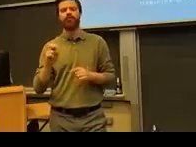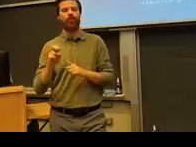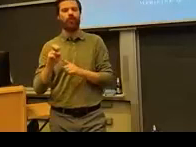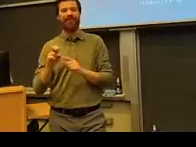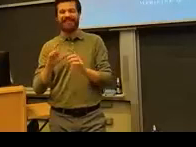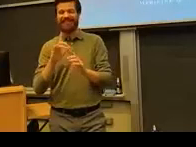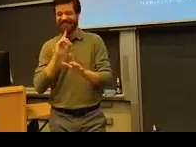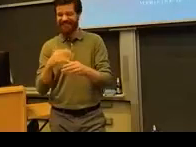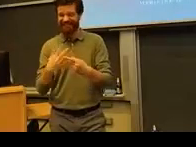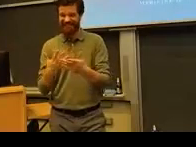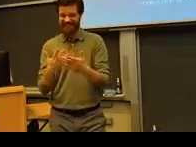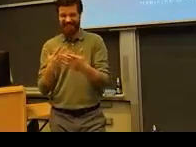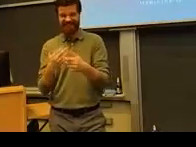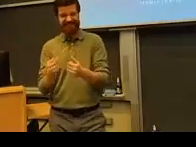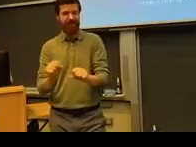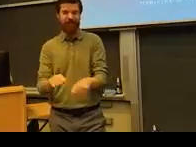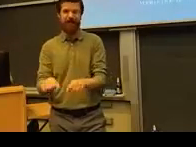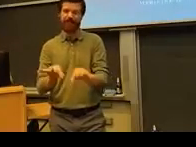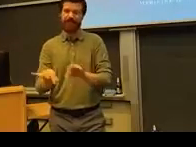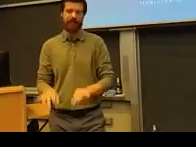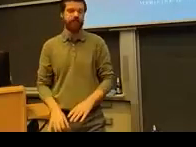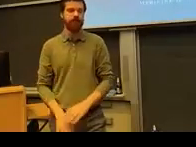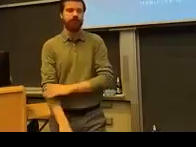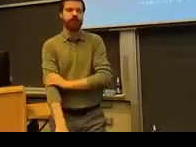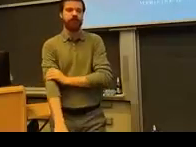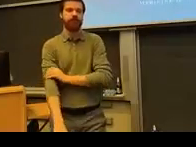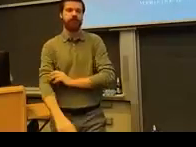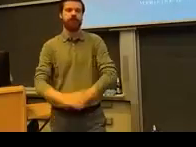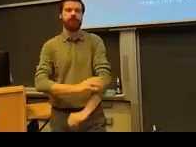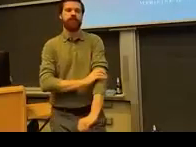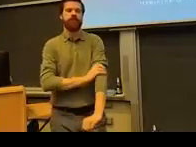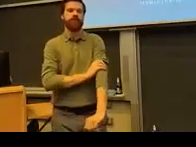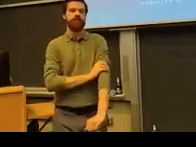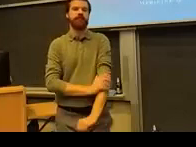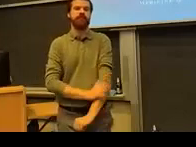as safe as possible um another aspect of a Cara that we're teaching and just really promoting on